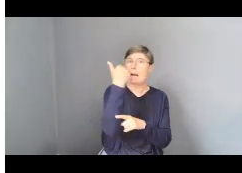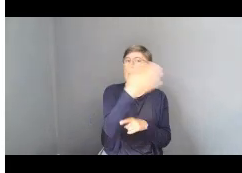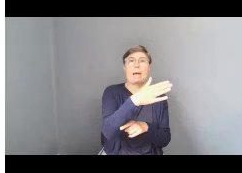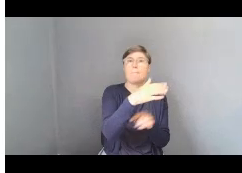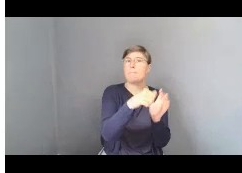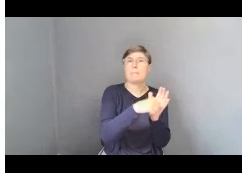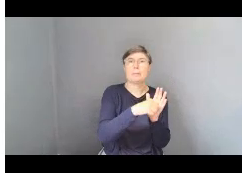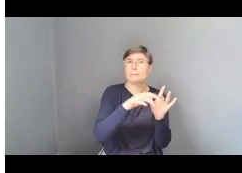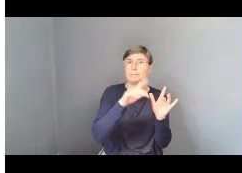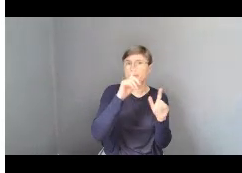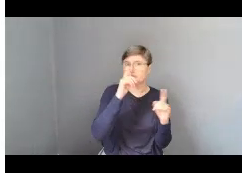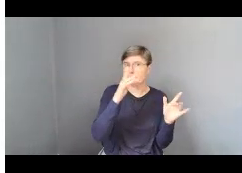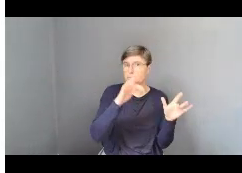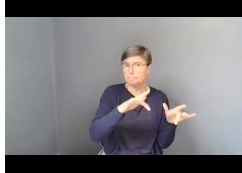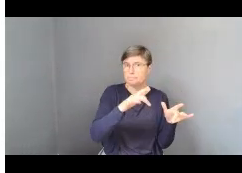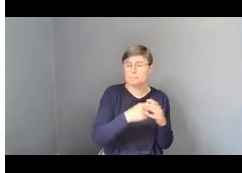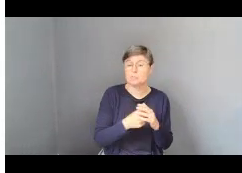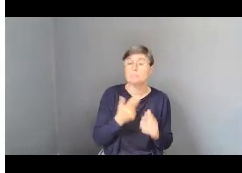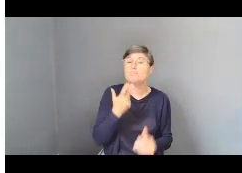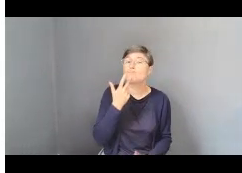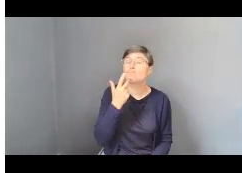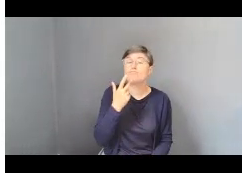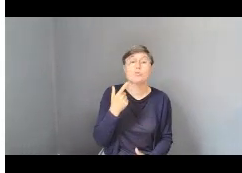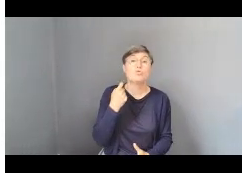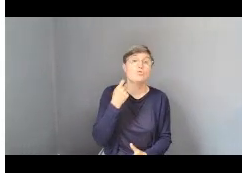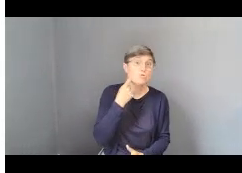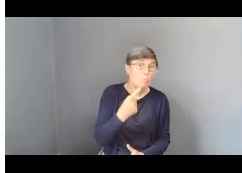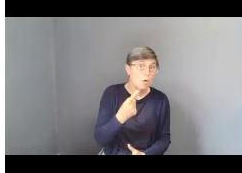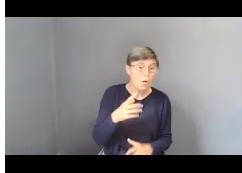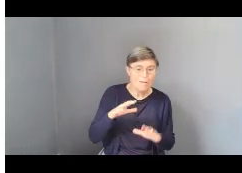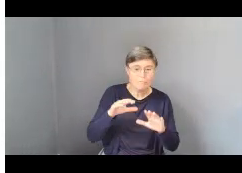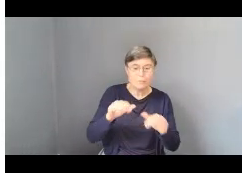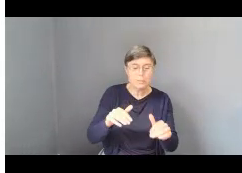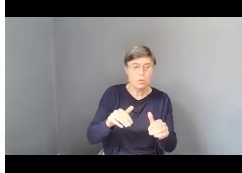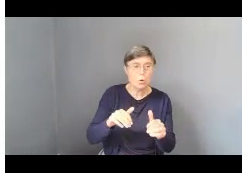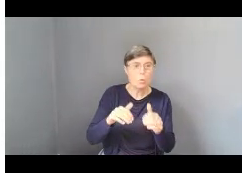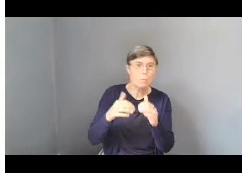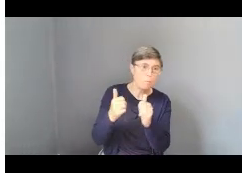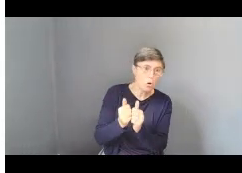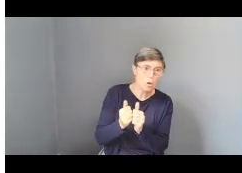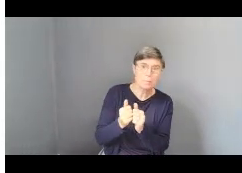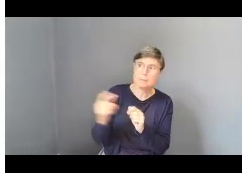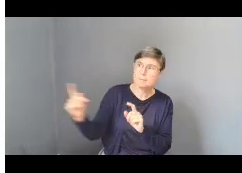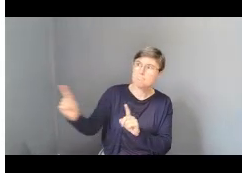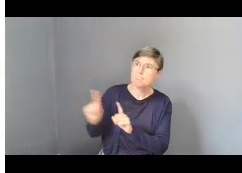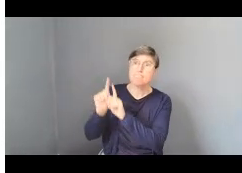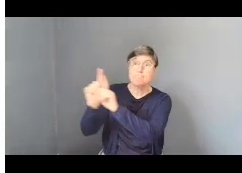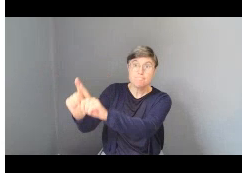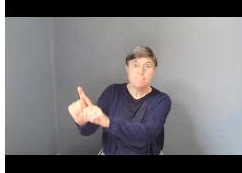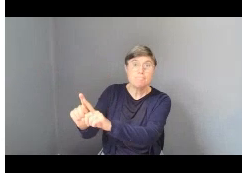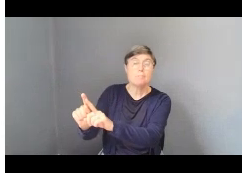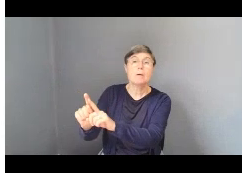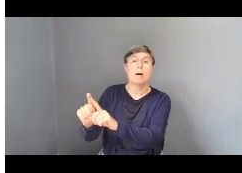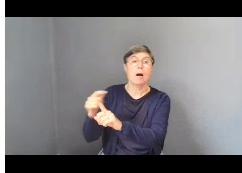appointment tomorrow, they cannot claim the support today as it's not yet been delivered.